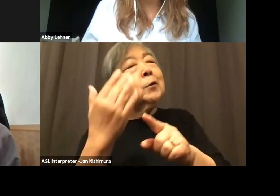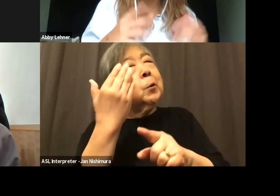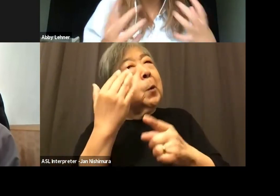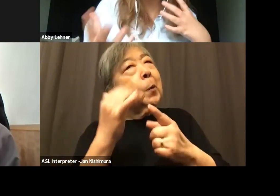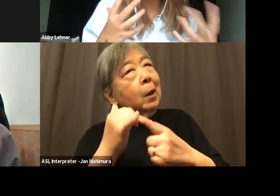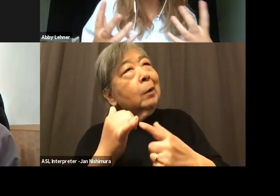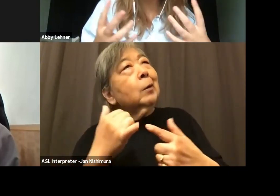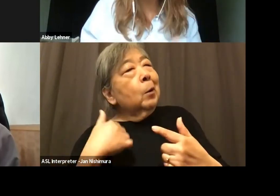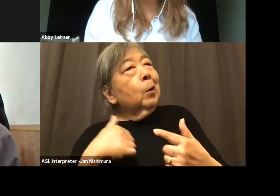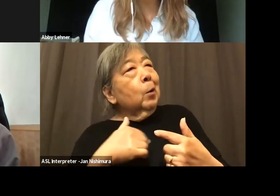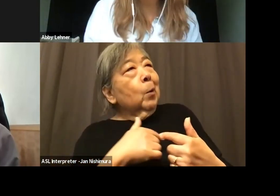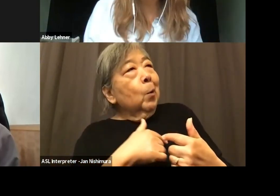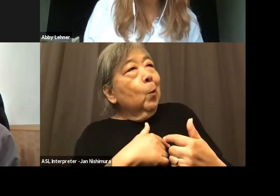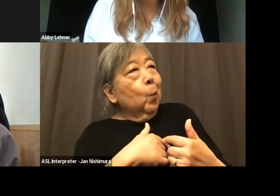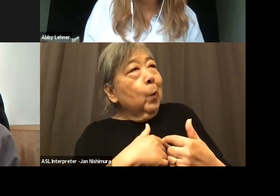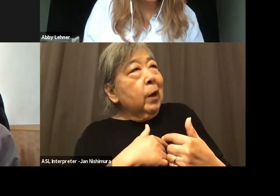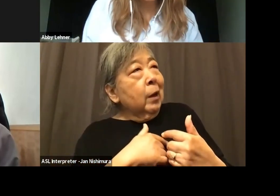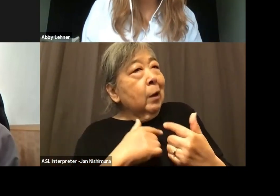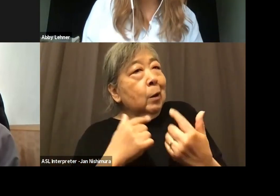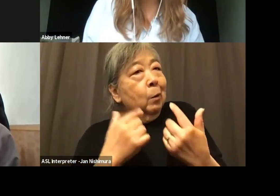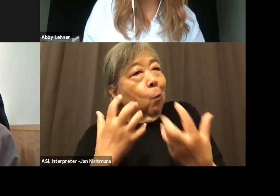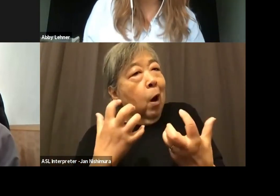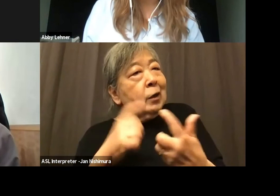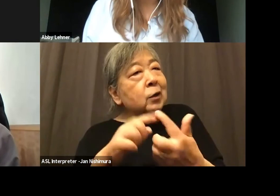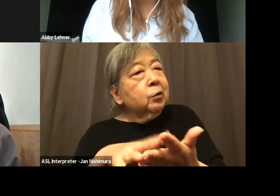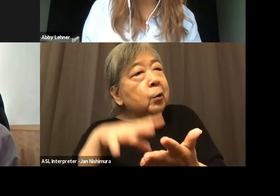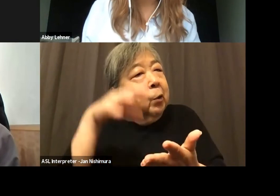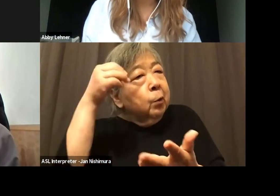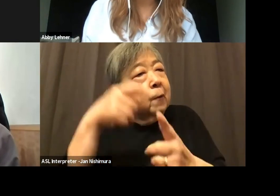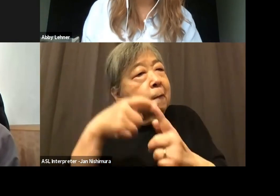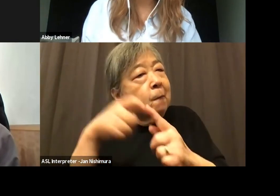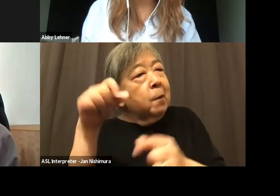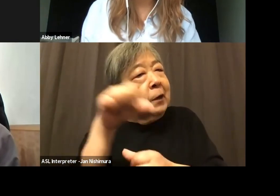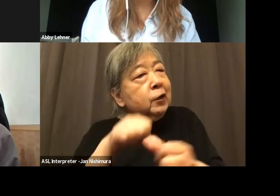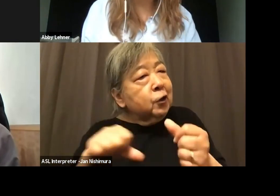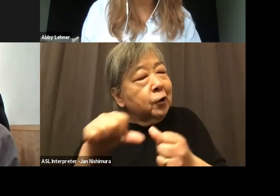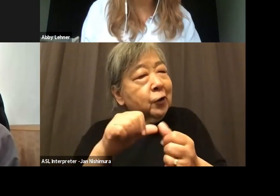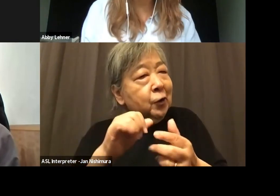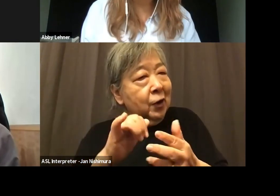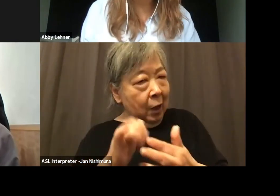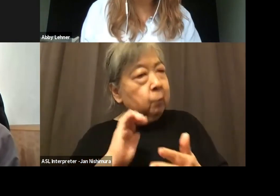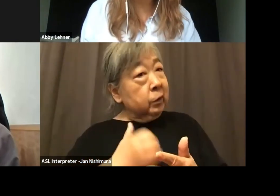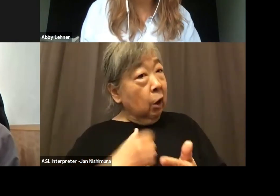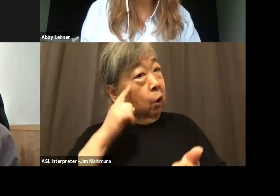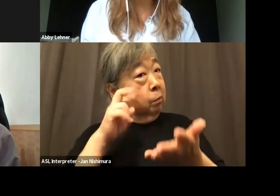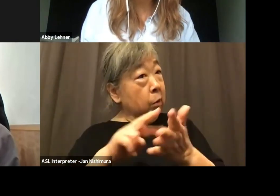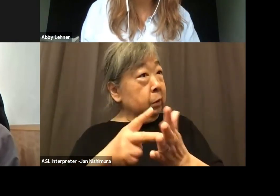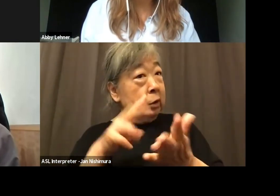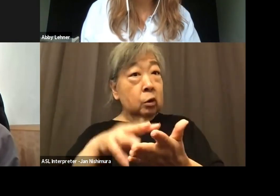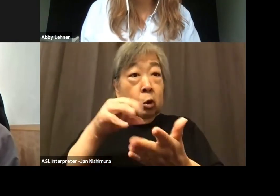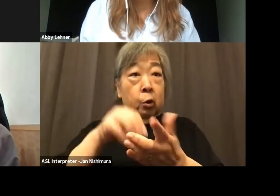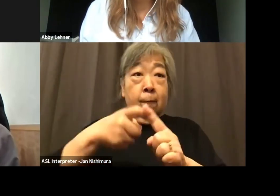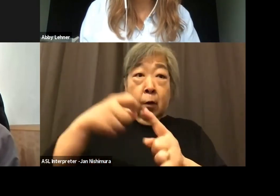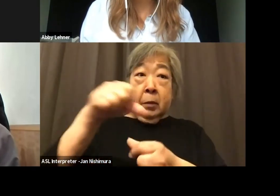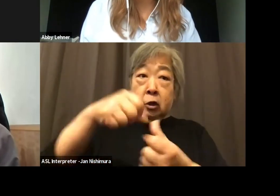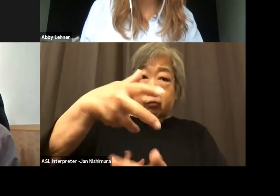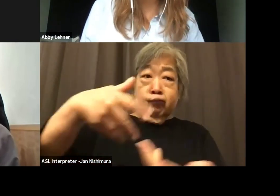of learning from each other and I can't speak for everybody's perspective, but I personally